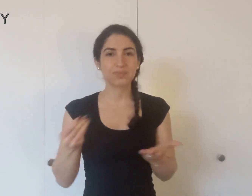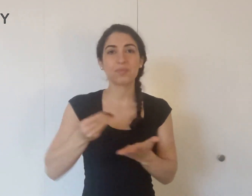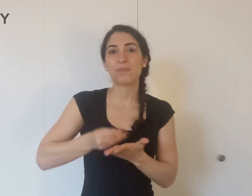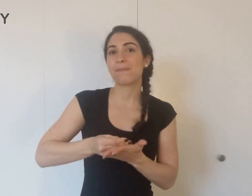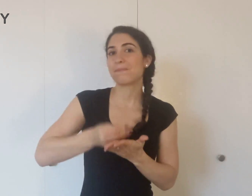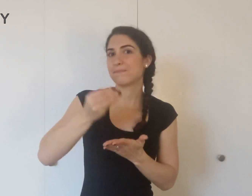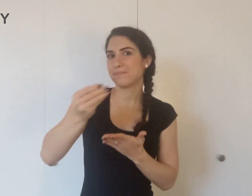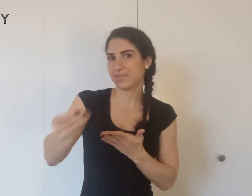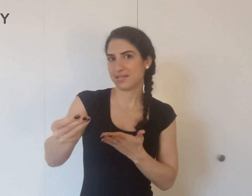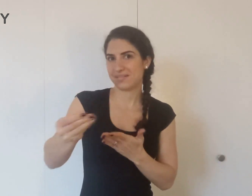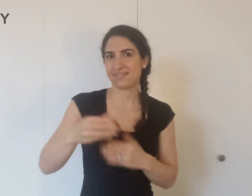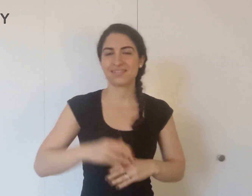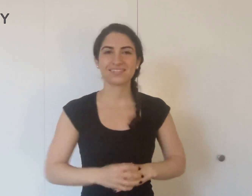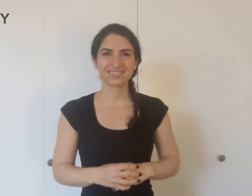BUY